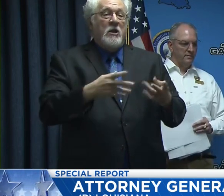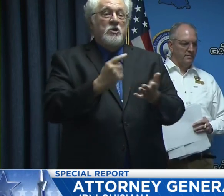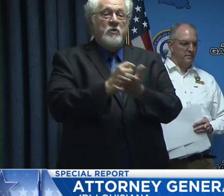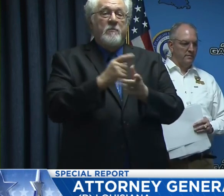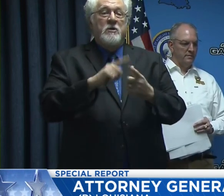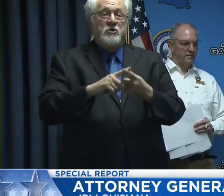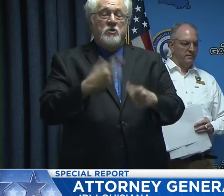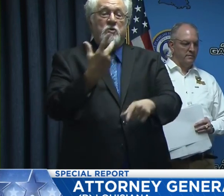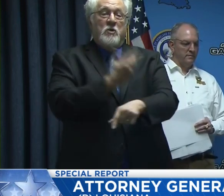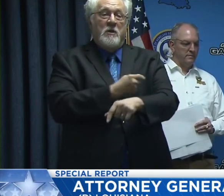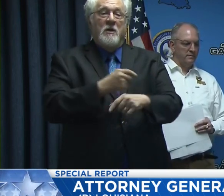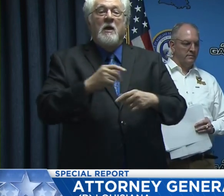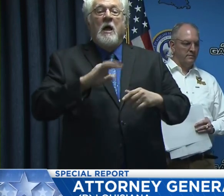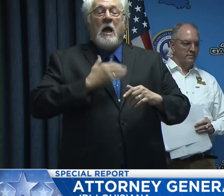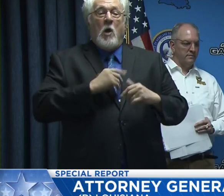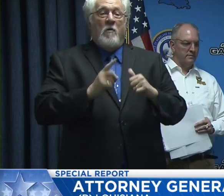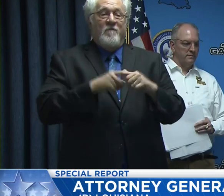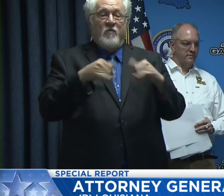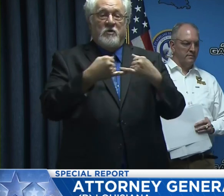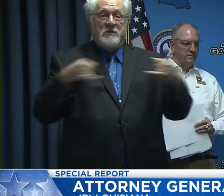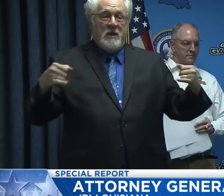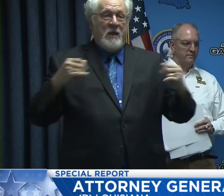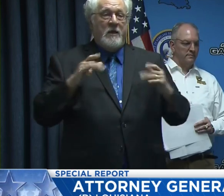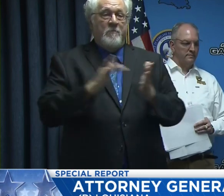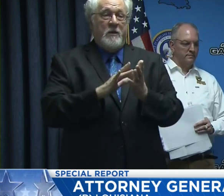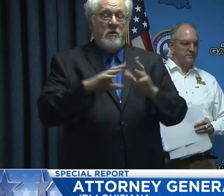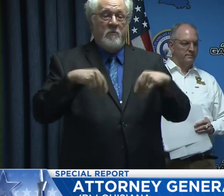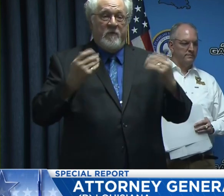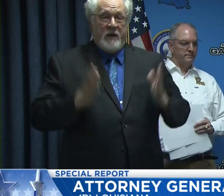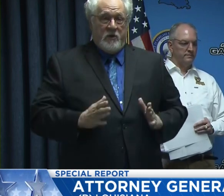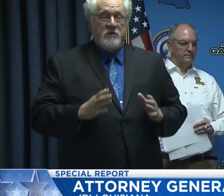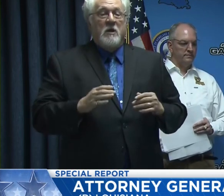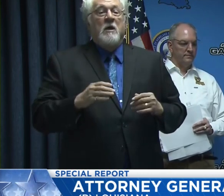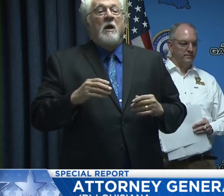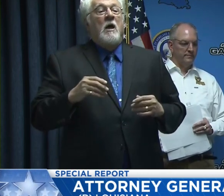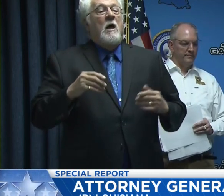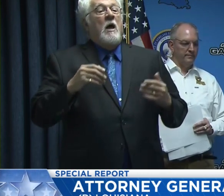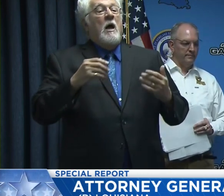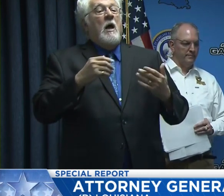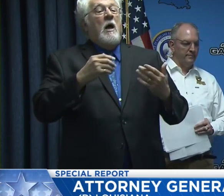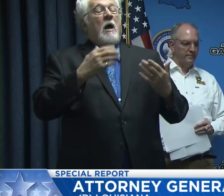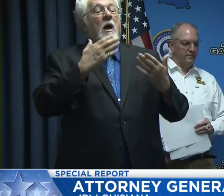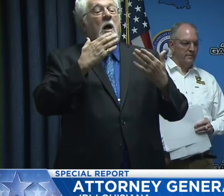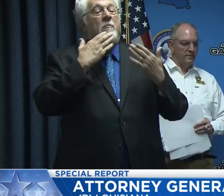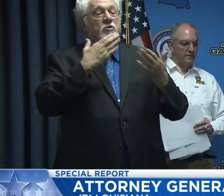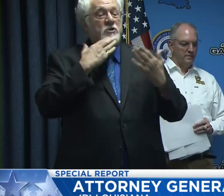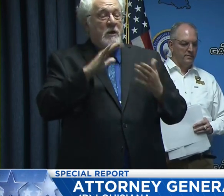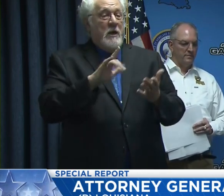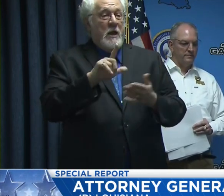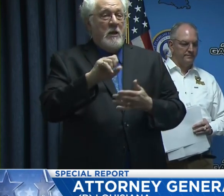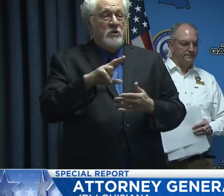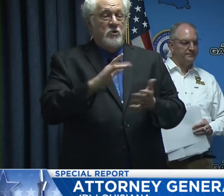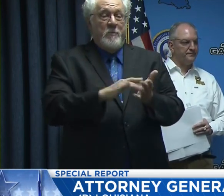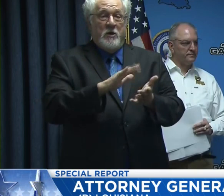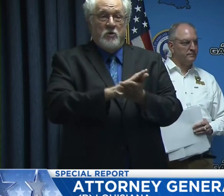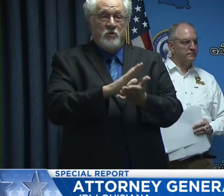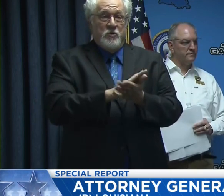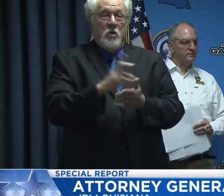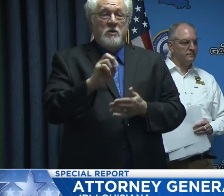PART ONE IS THE PART INFECTED BY PATIENTS, PART TWO IS THE TREATMENT TO -- TO INOCULATE THE PROVIDERS.